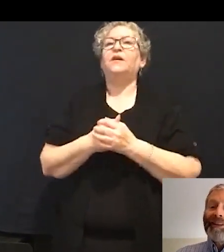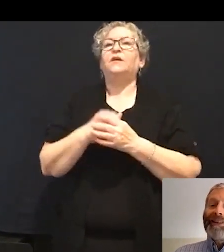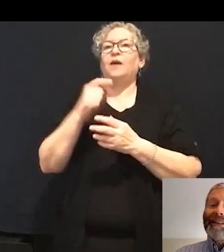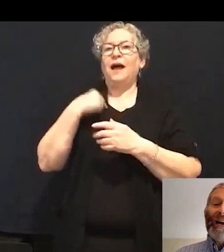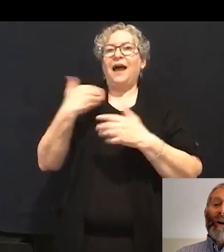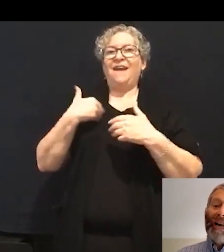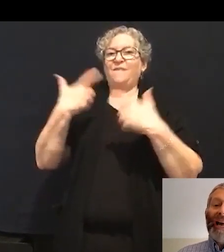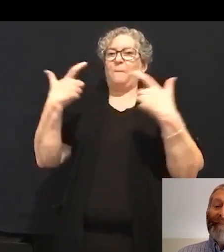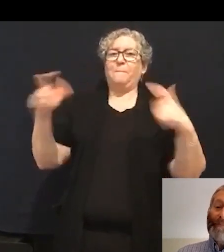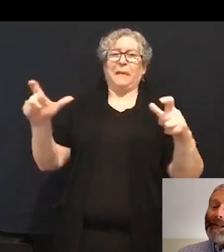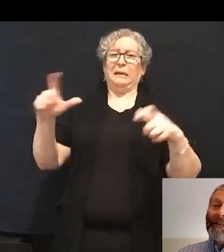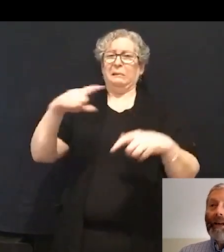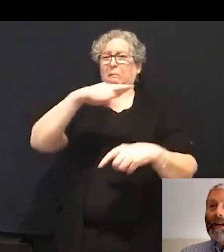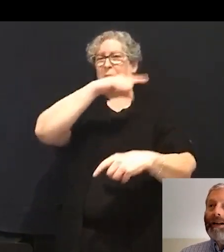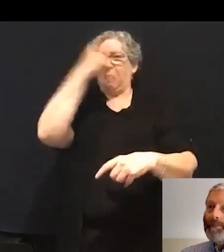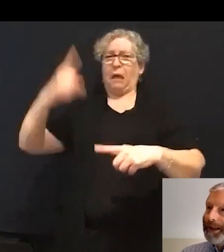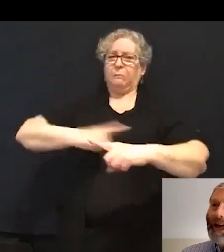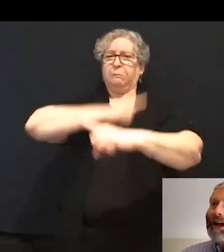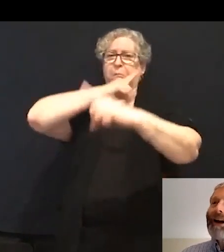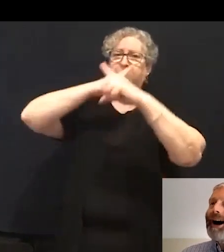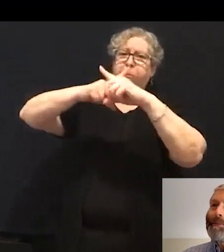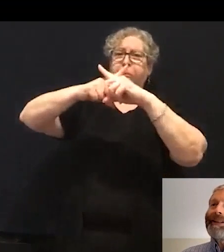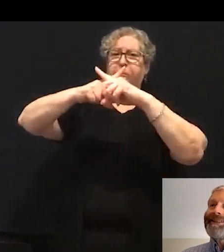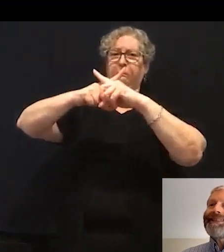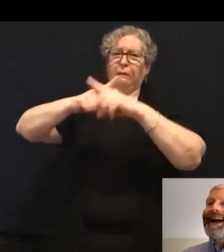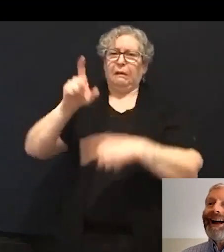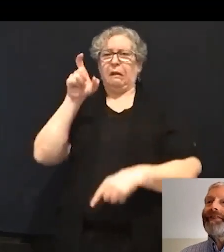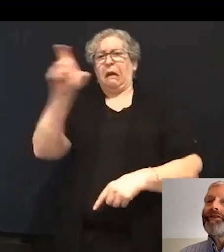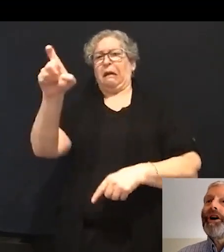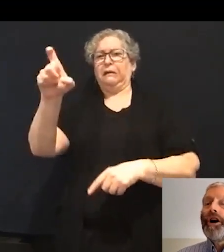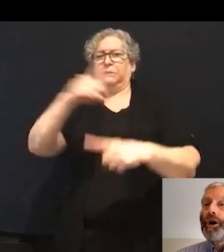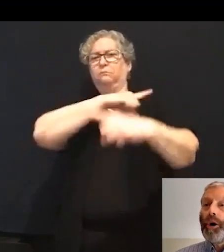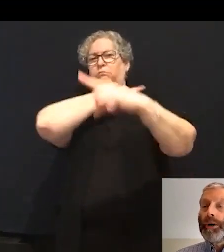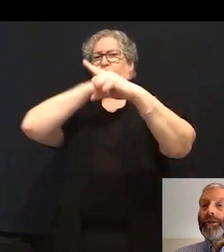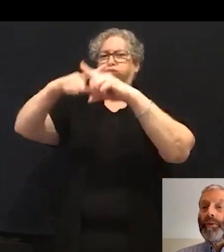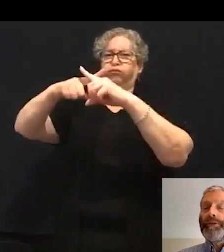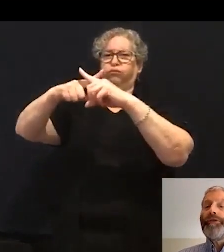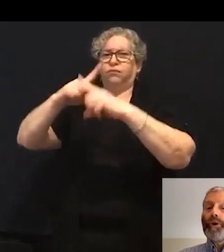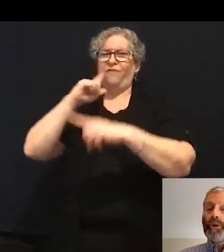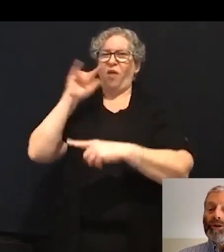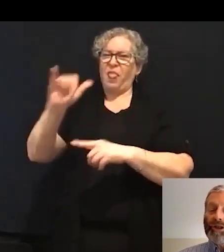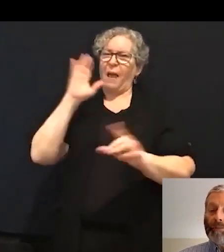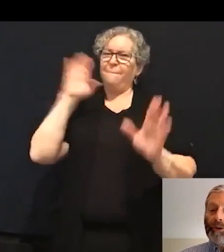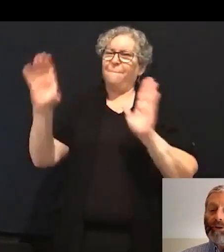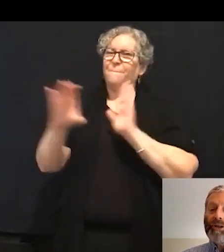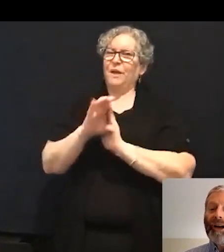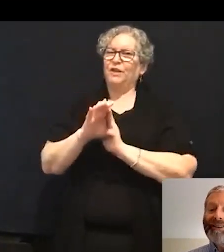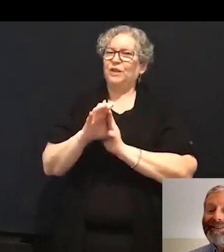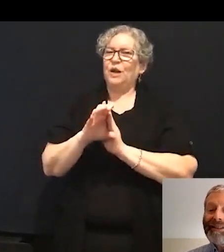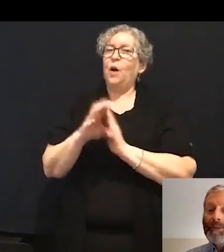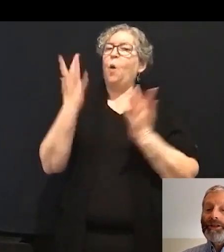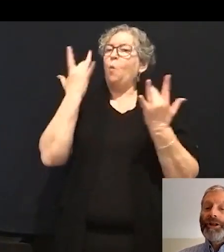Now, I have a big, black, ominous x going through the photoreceptors on this image